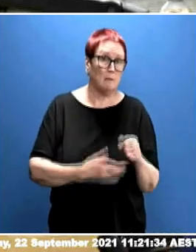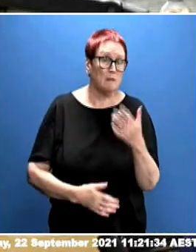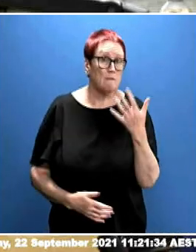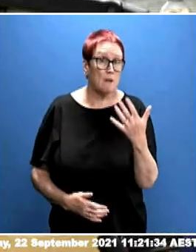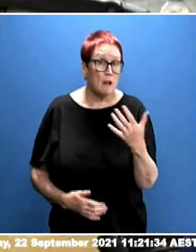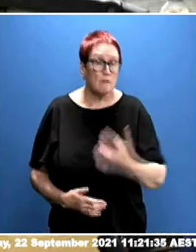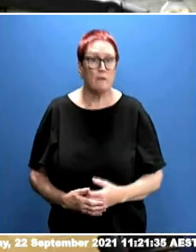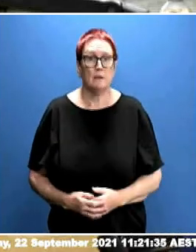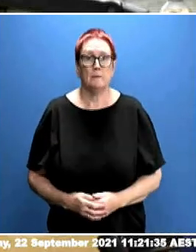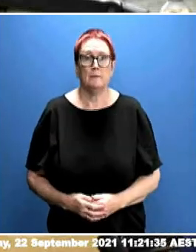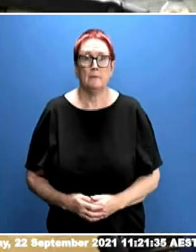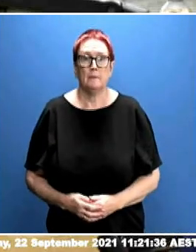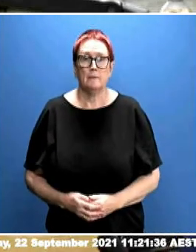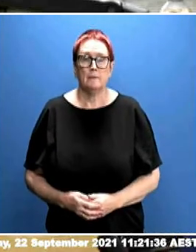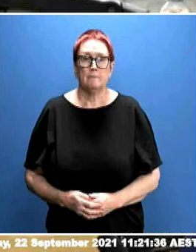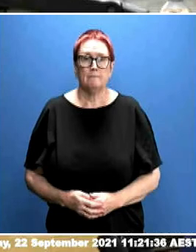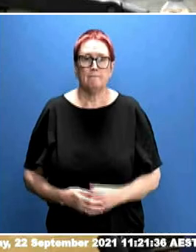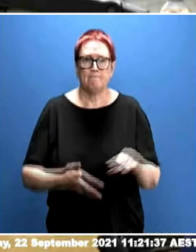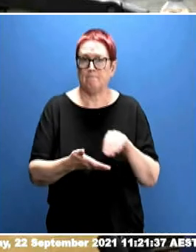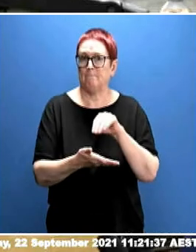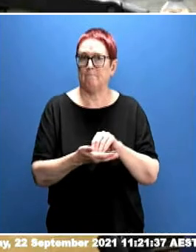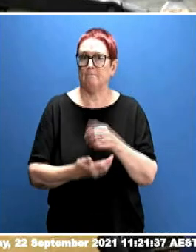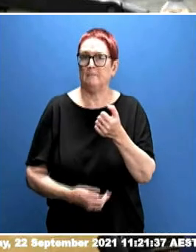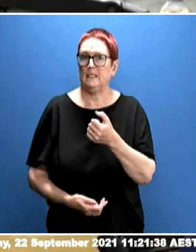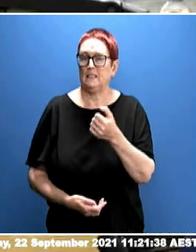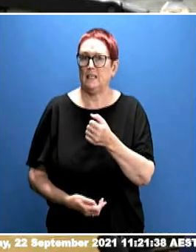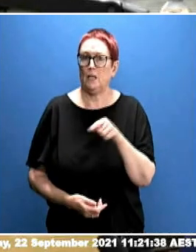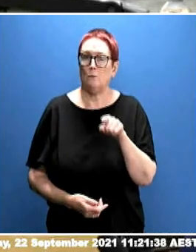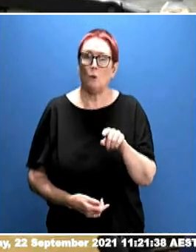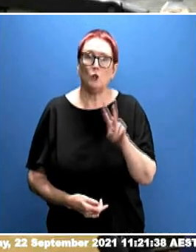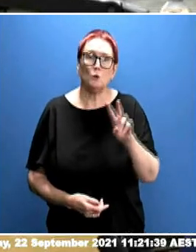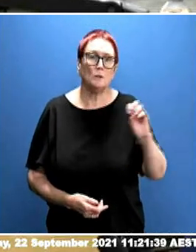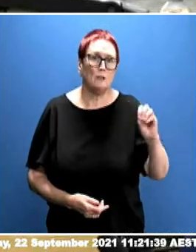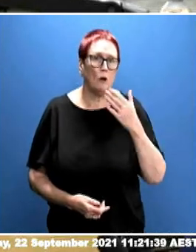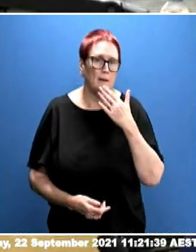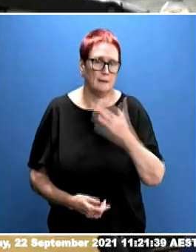I tender that statement as well, Chair, and ask it be marked 16.20.